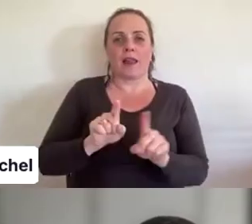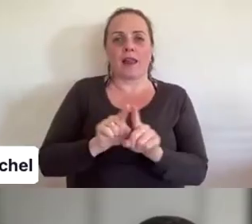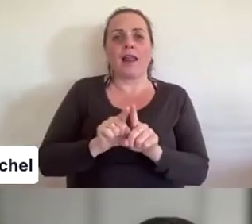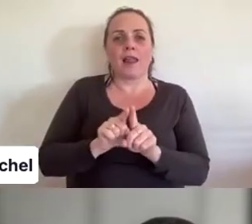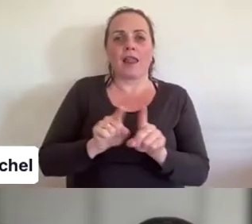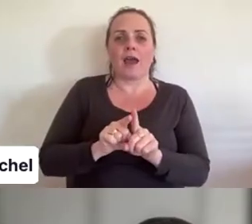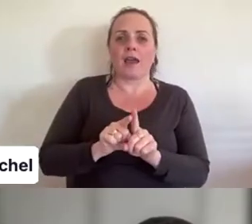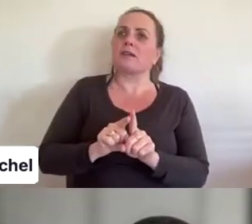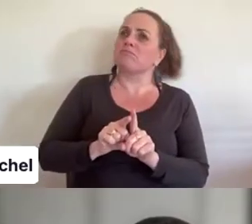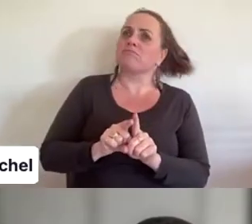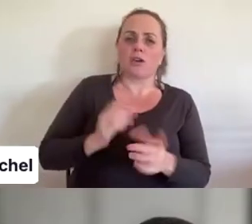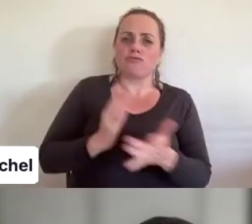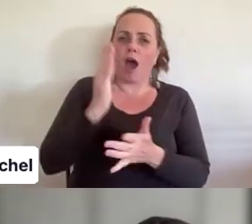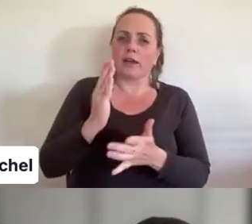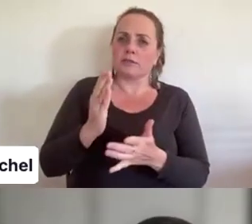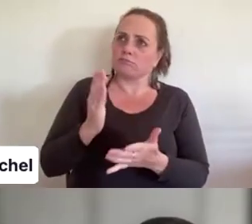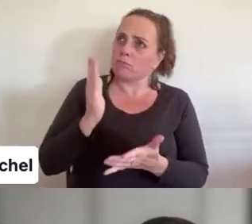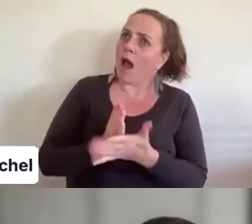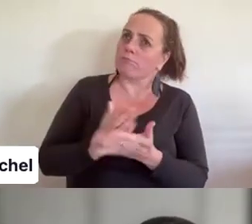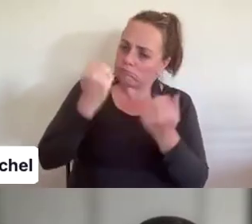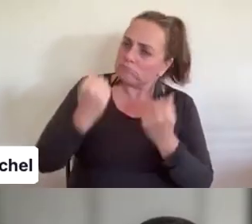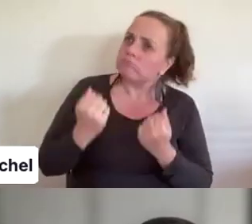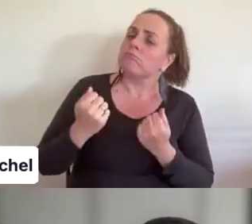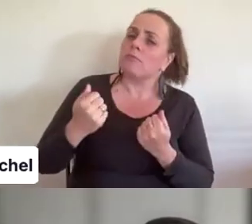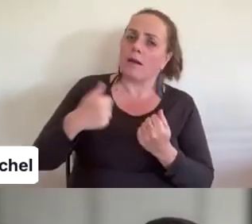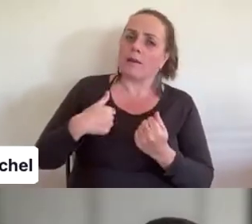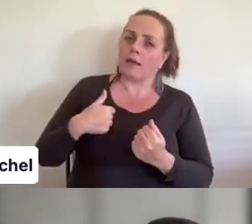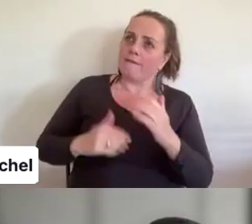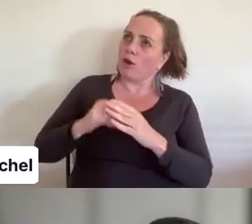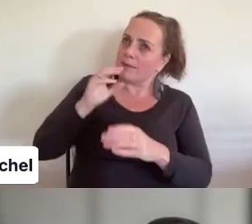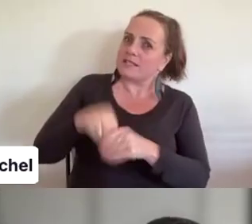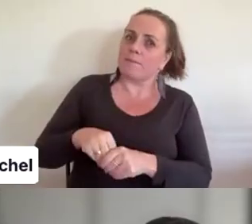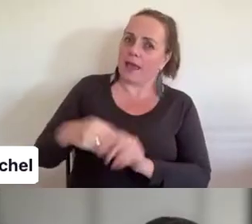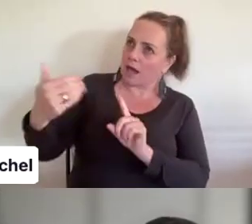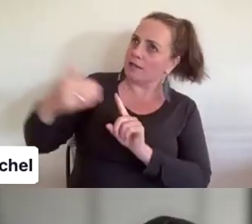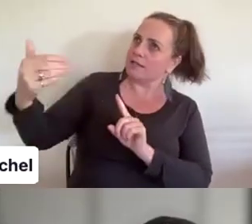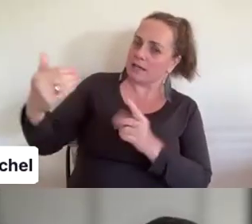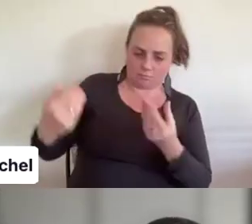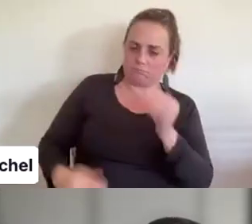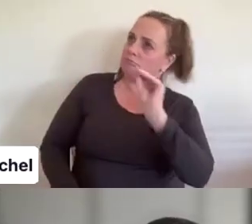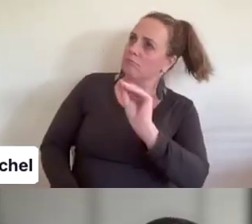to be recognised and counted as a full participant in society by being able to prove your identity in